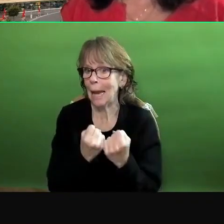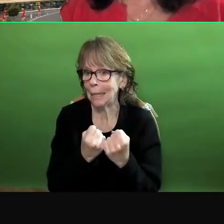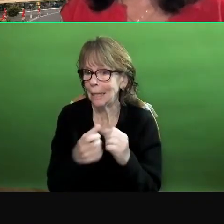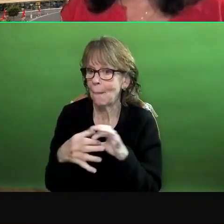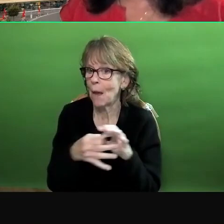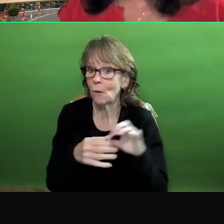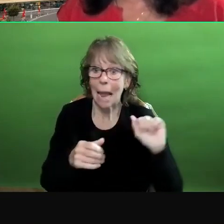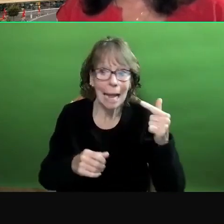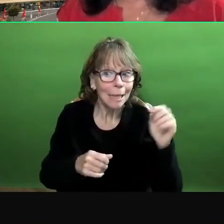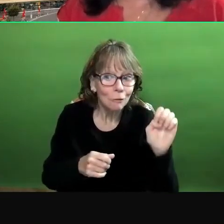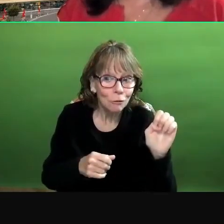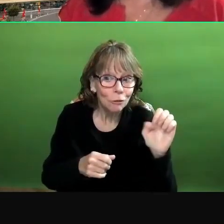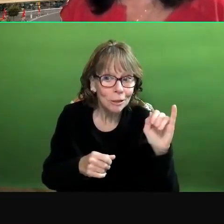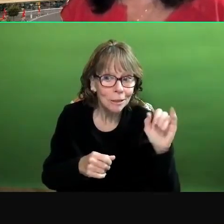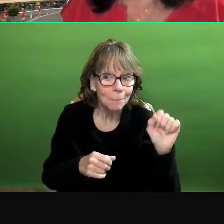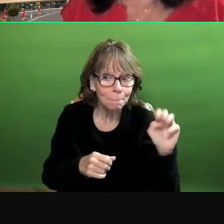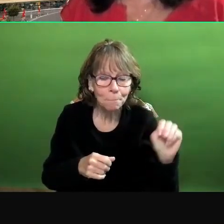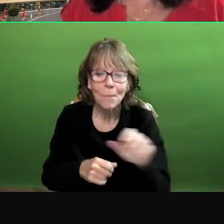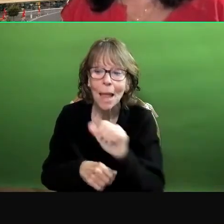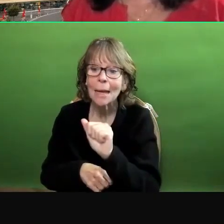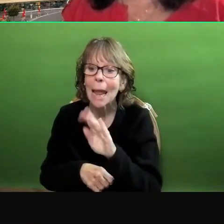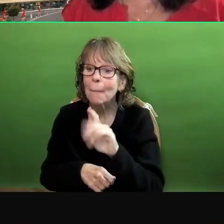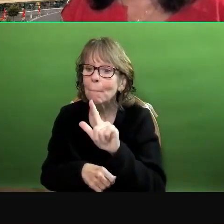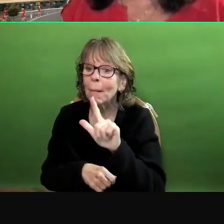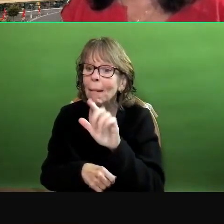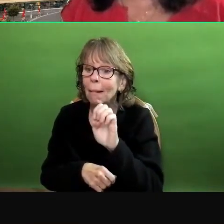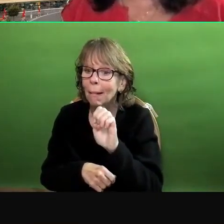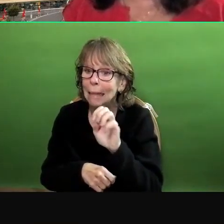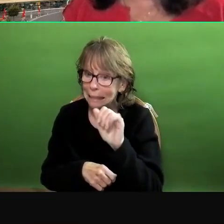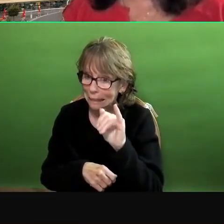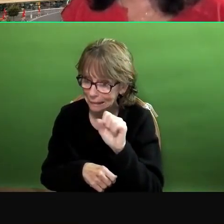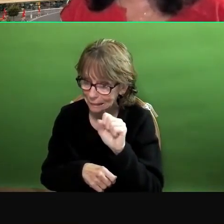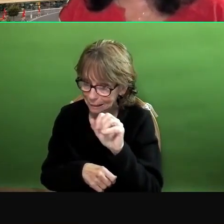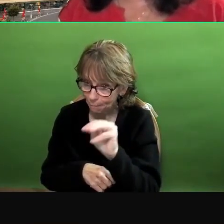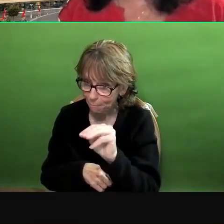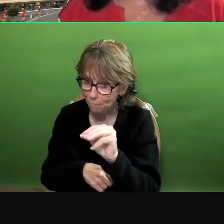We need to think of the ethics of the tools we're building as not just HIPAA but also the ethics of